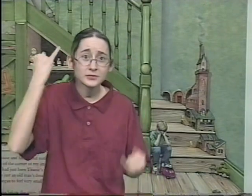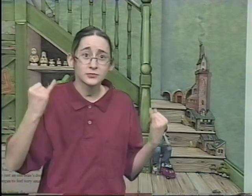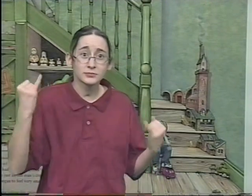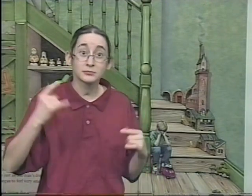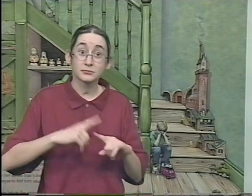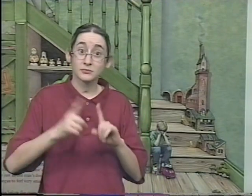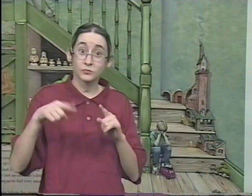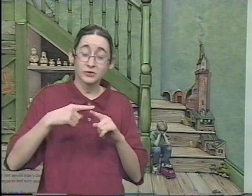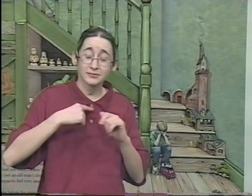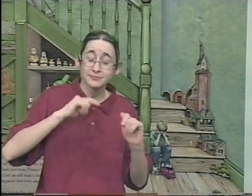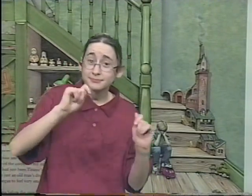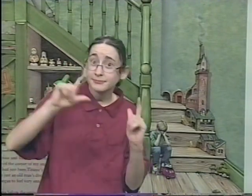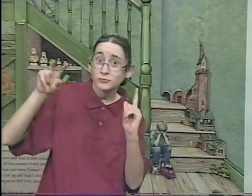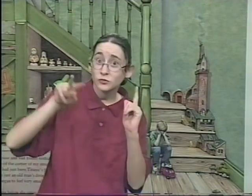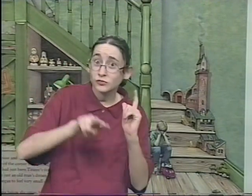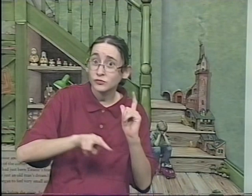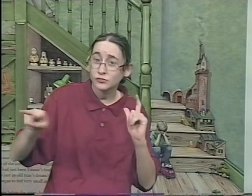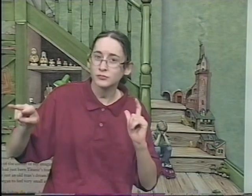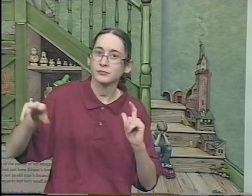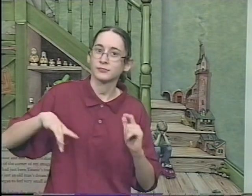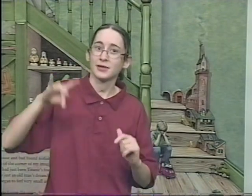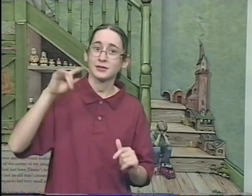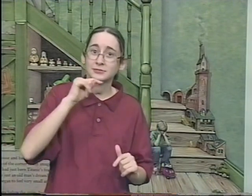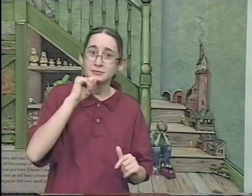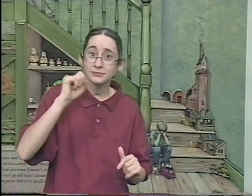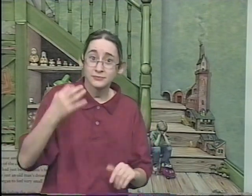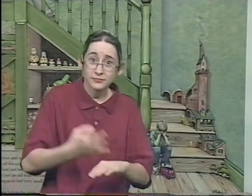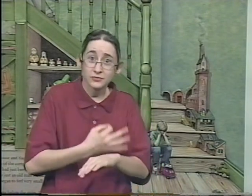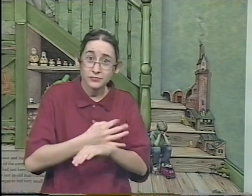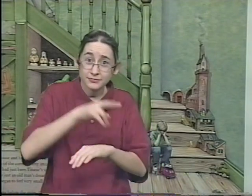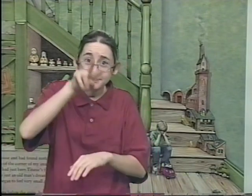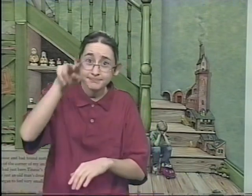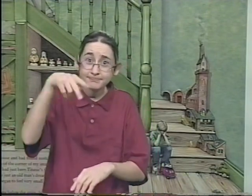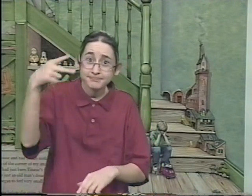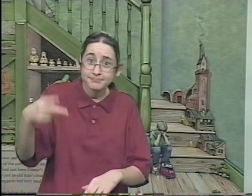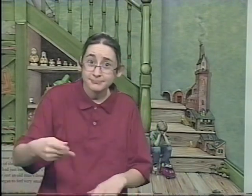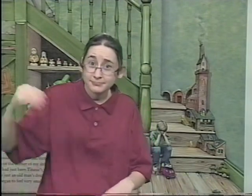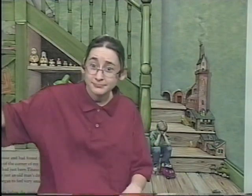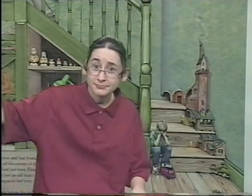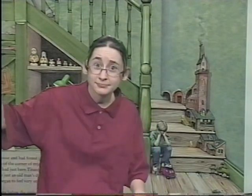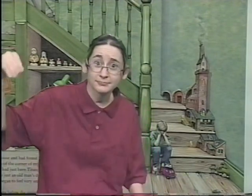the the corner of my imagination. But when I'd open my eyes and looked, it had just